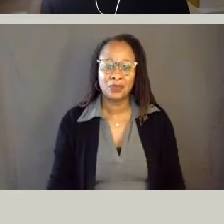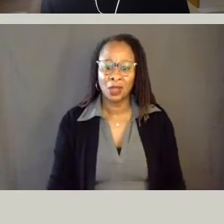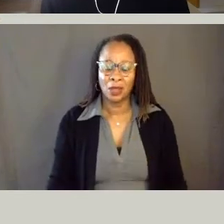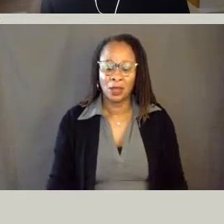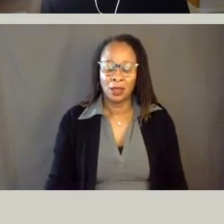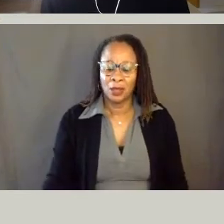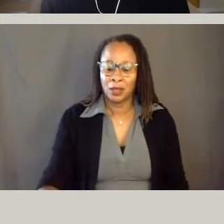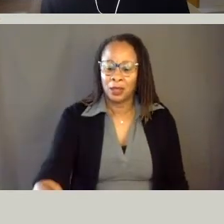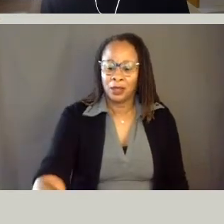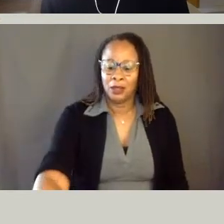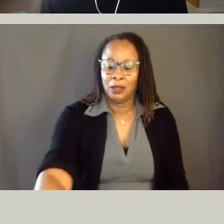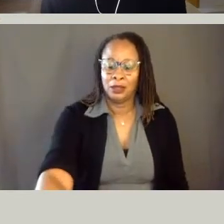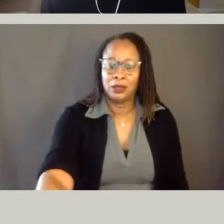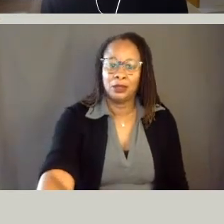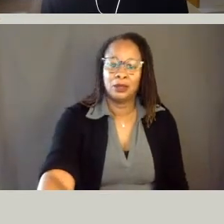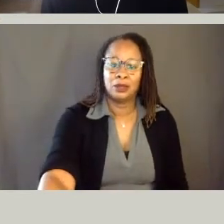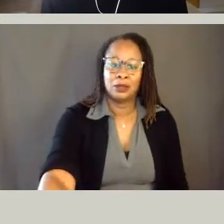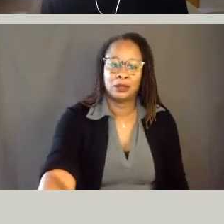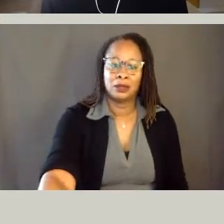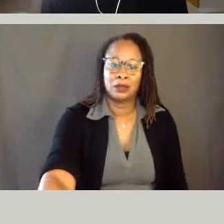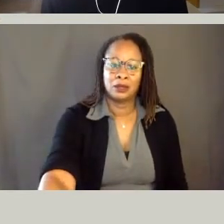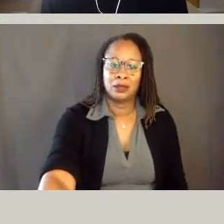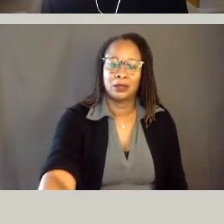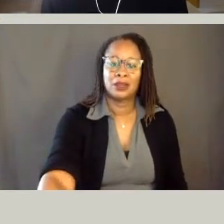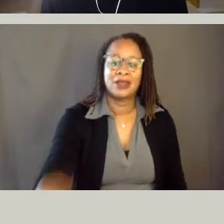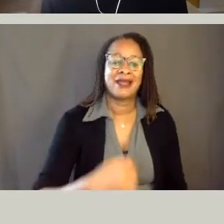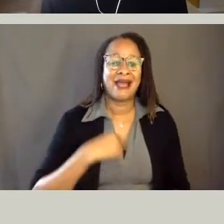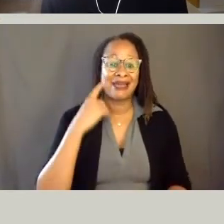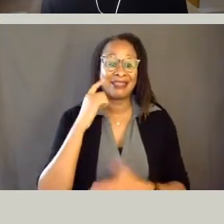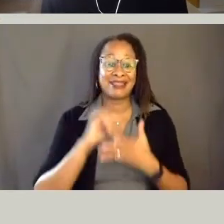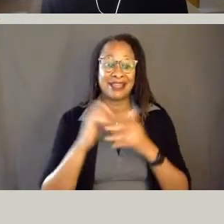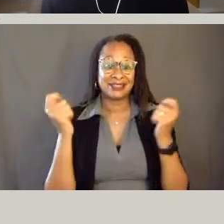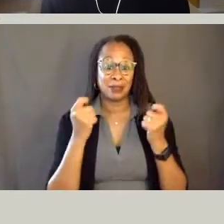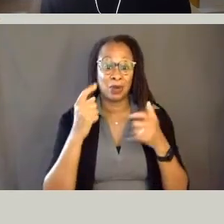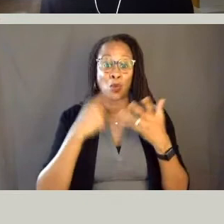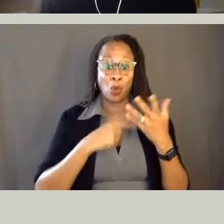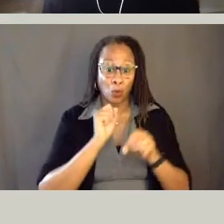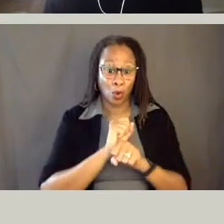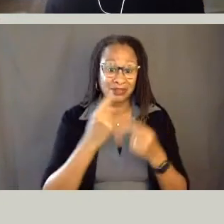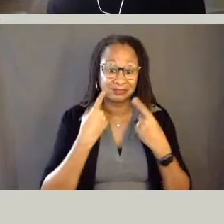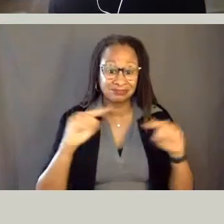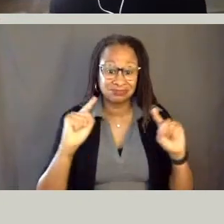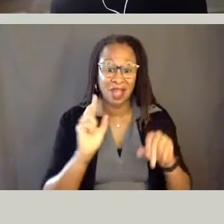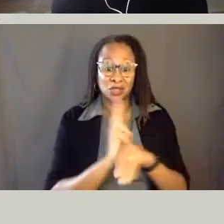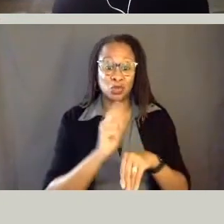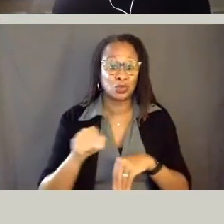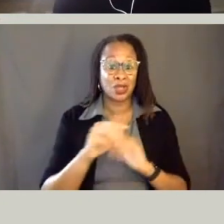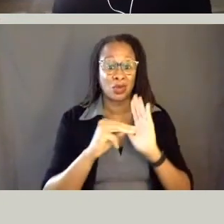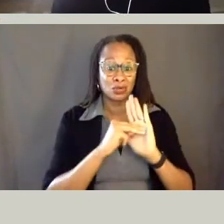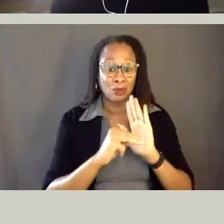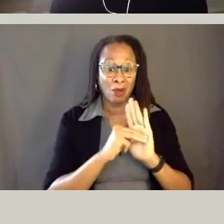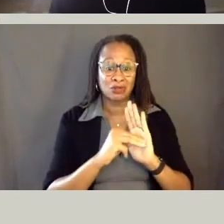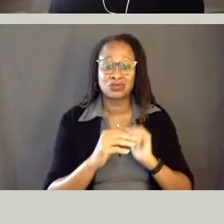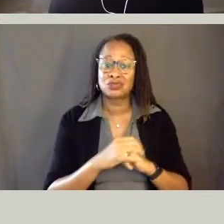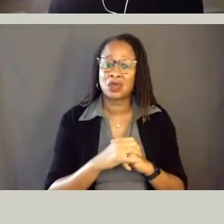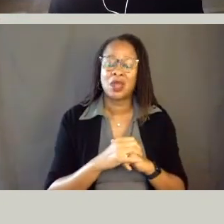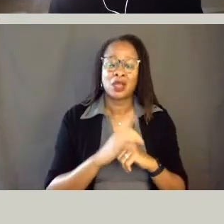Yes, I think that celebrating what is working and using those models is really important.